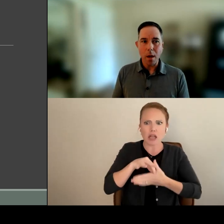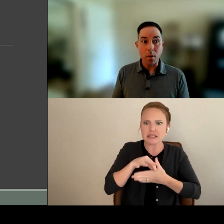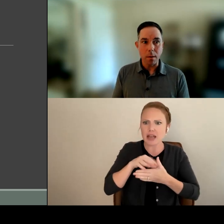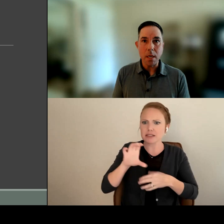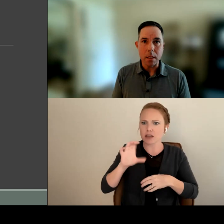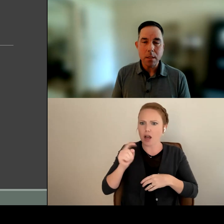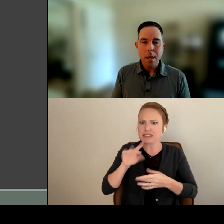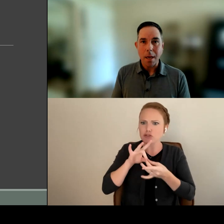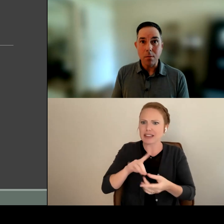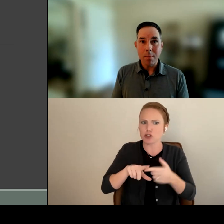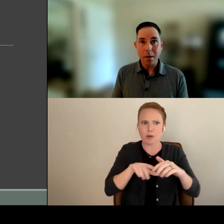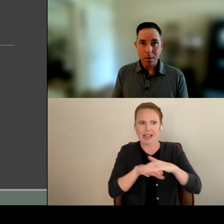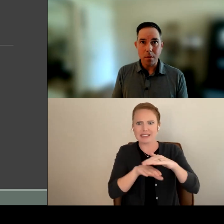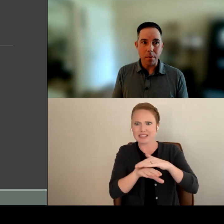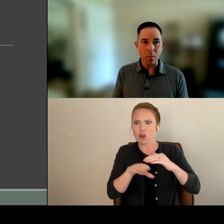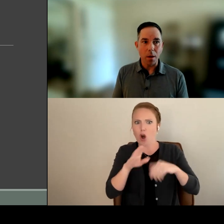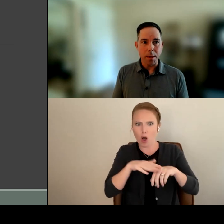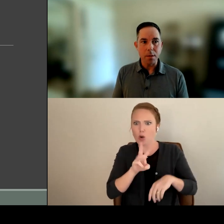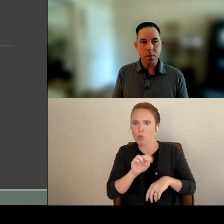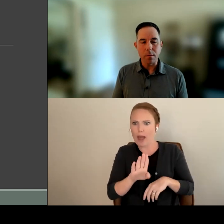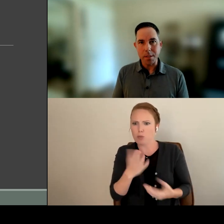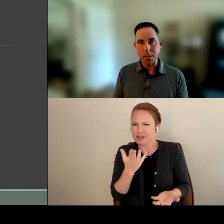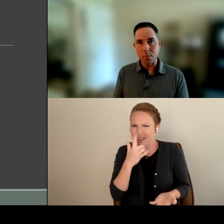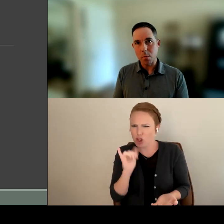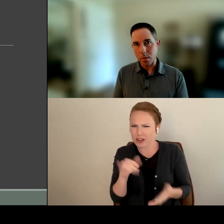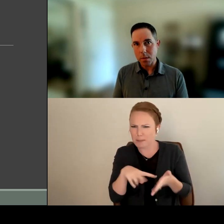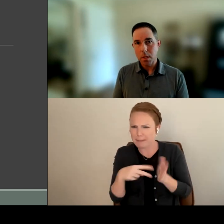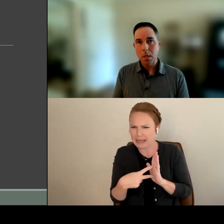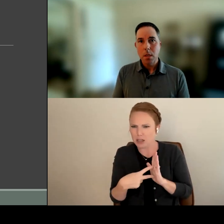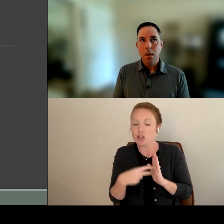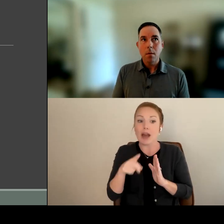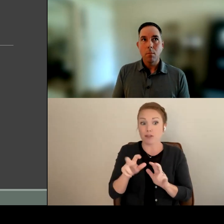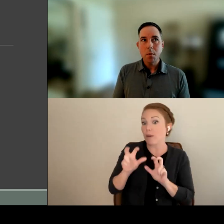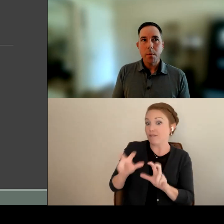web really means. You may very well need to invest in some tools.